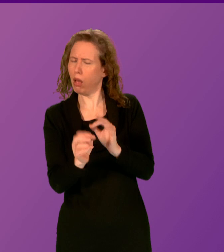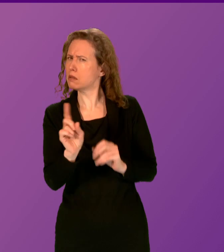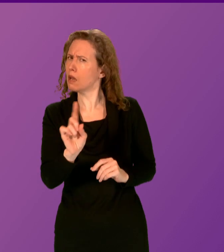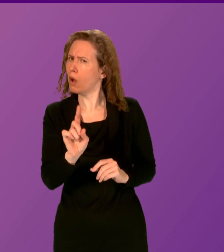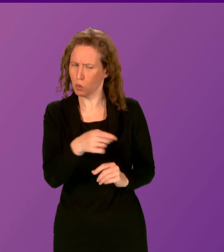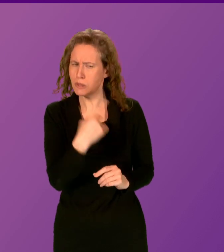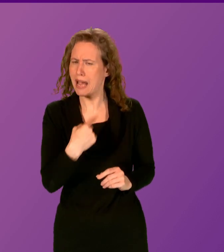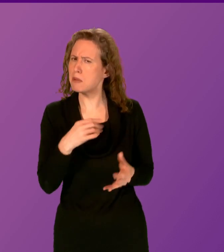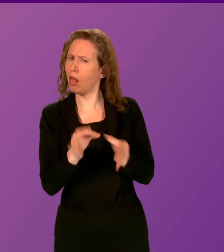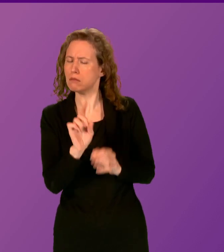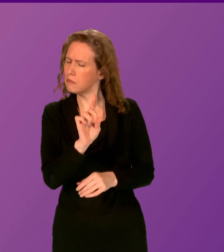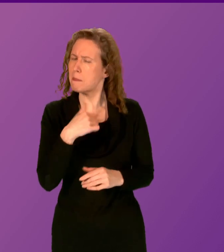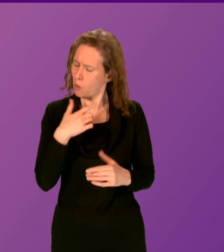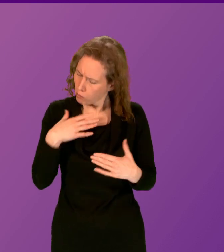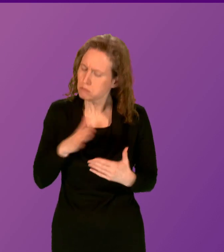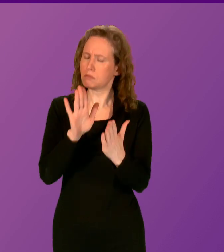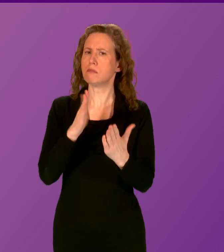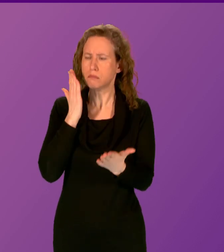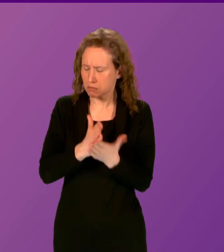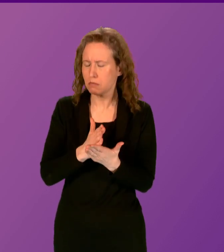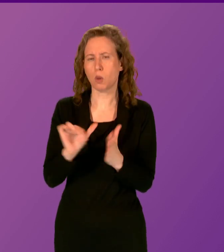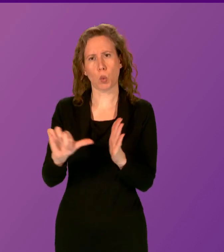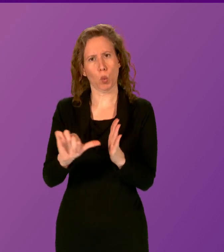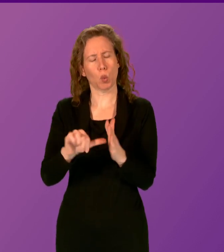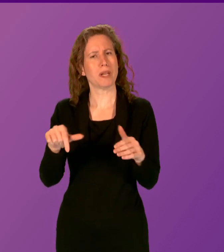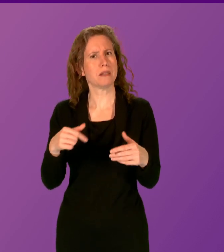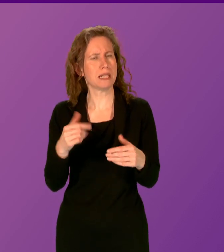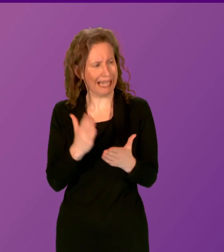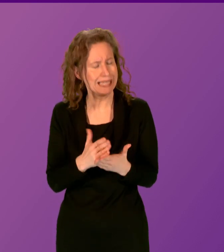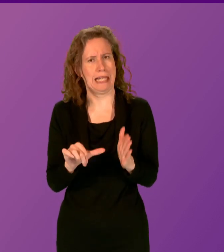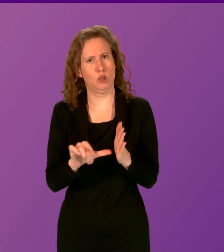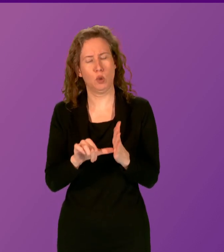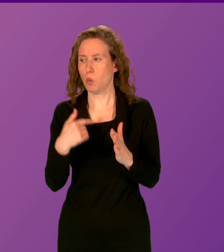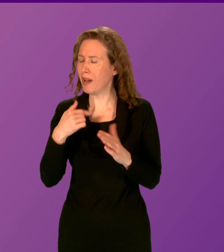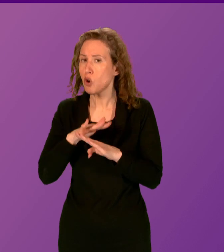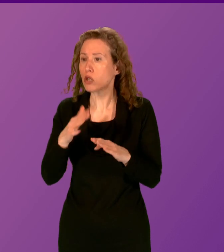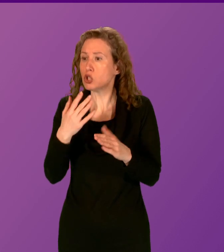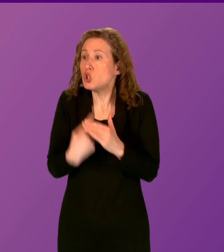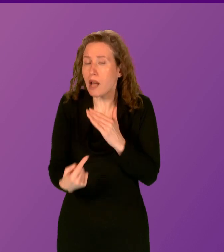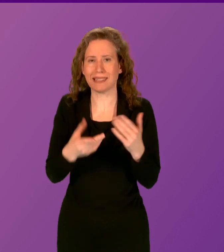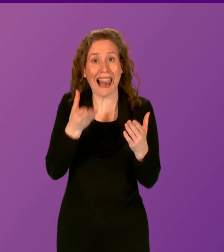but to directly front up what is an extremely challenging issue and to say that we continue to listen and to act.